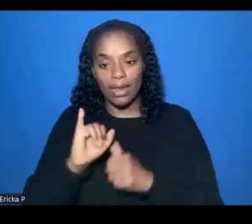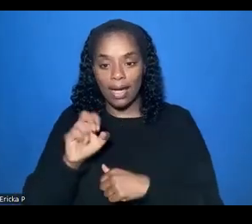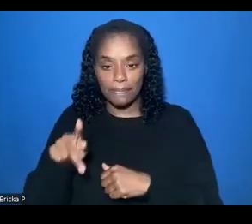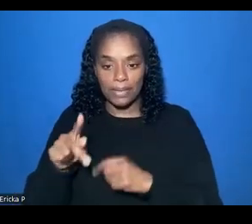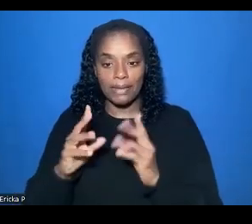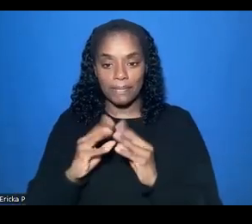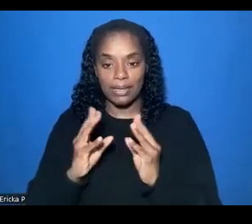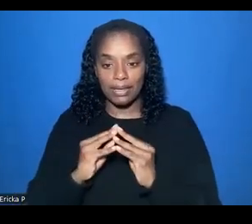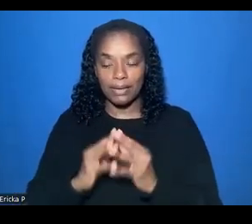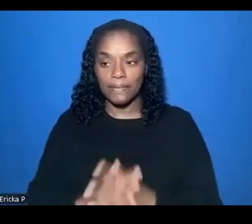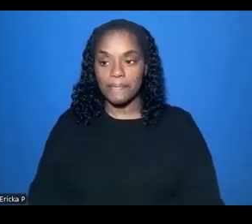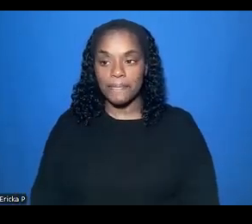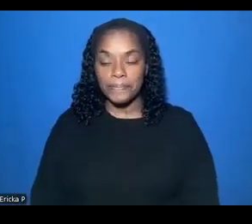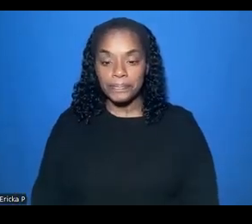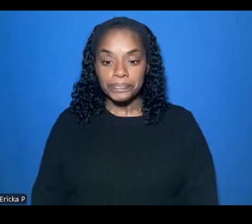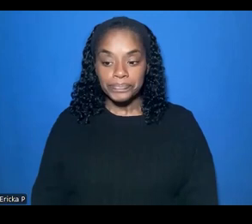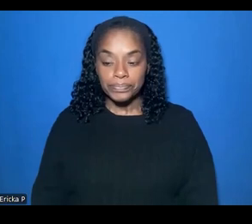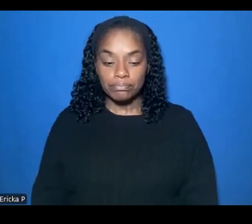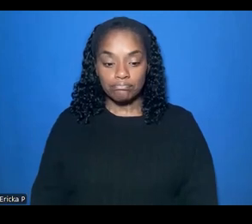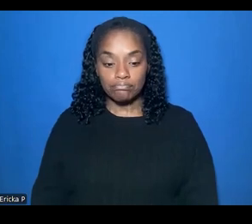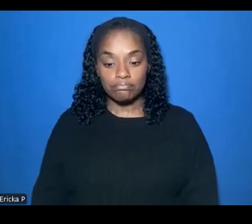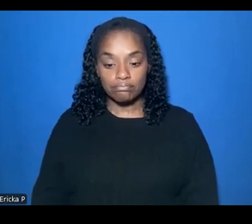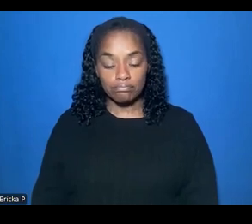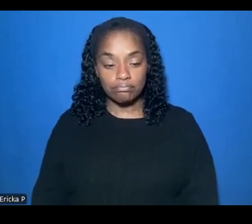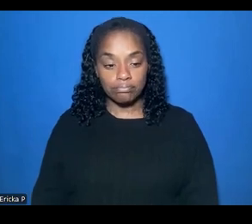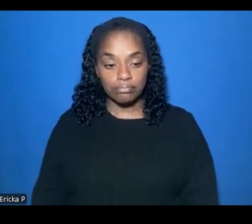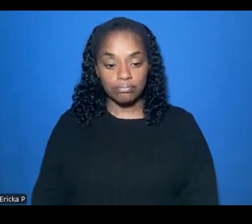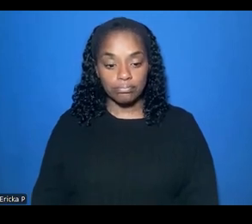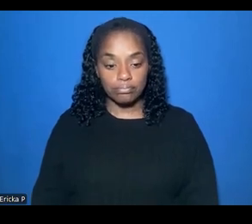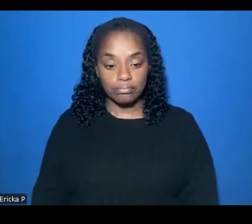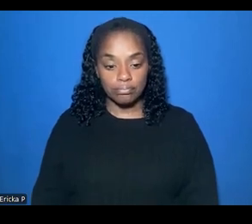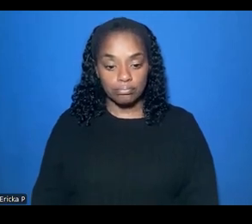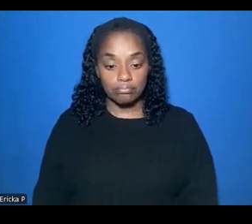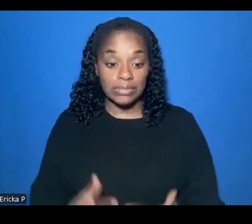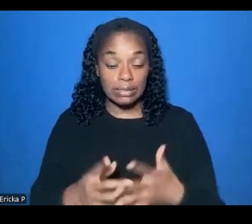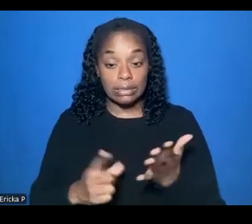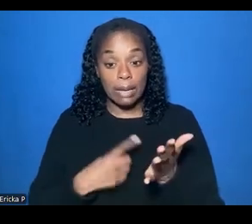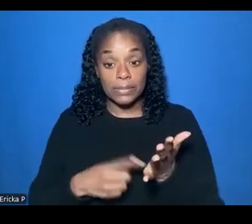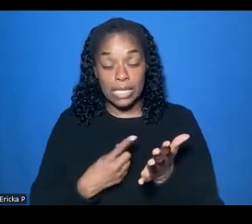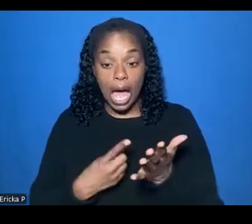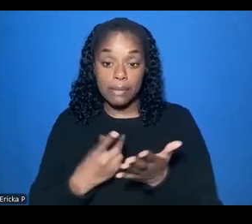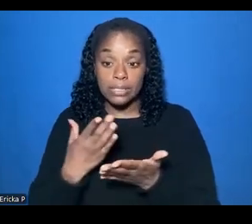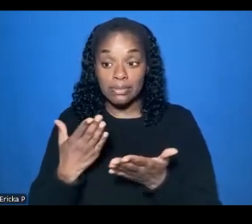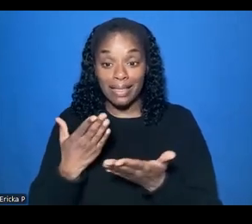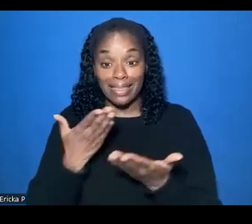There are times when you can agree to an IEP. There may be some things that you disagree with.